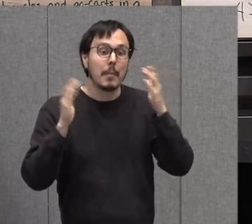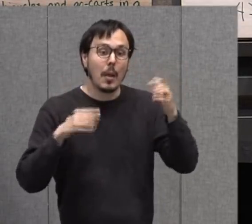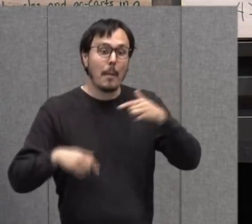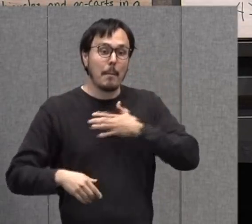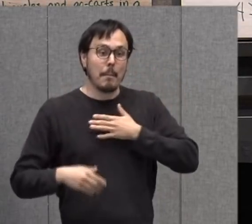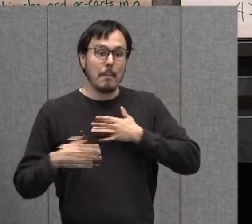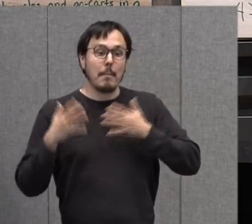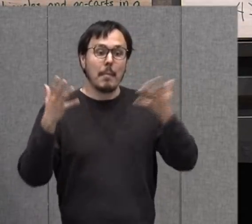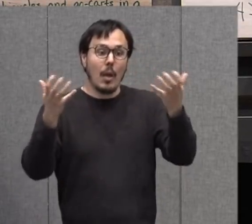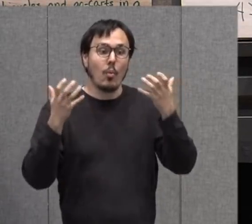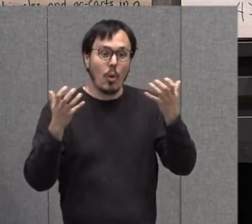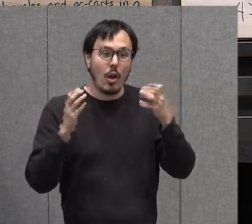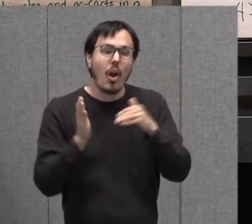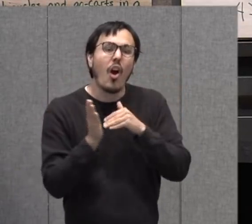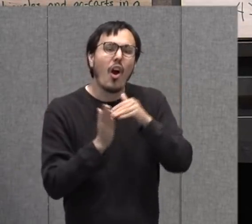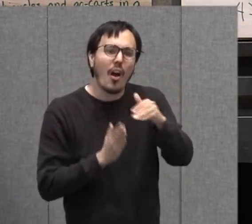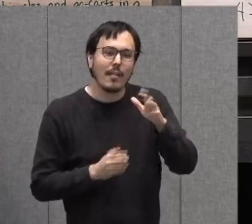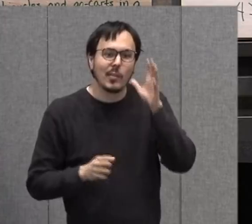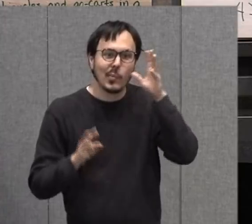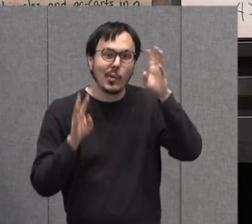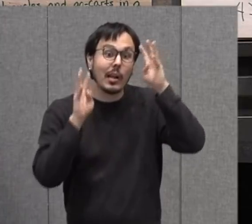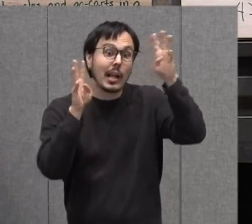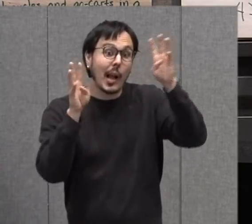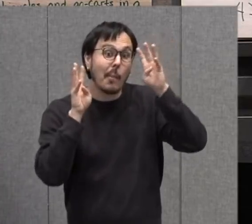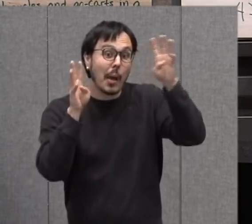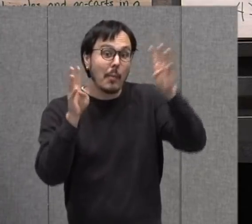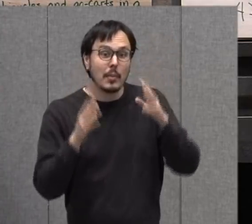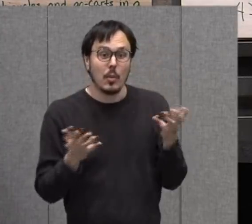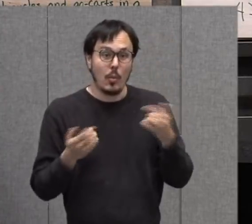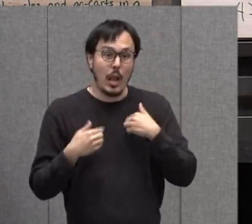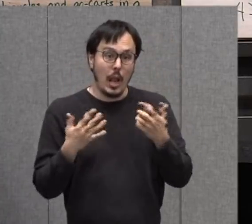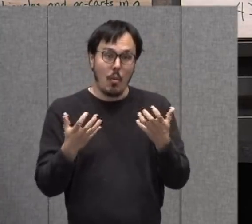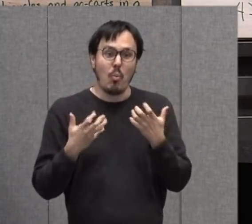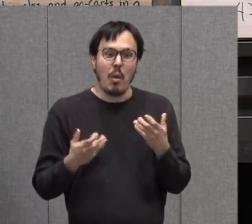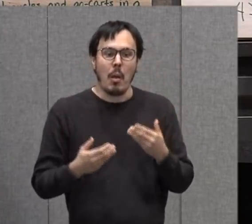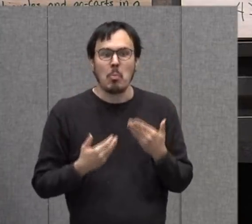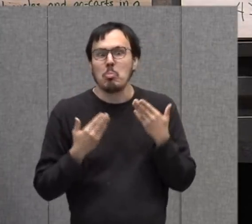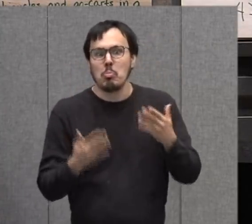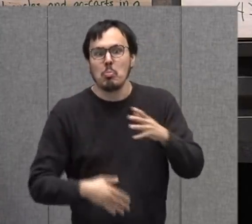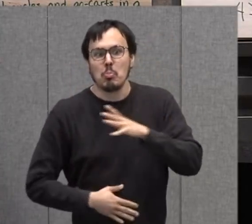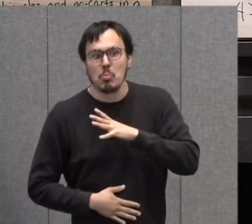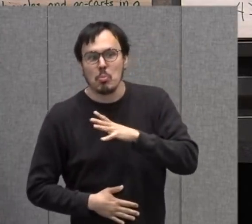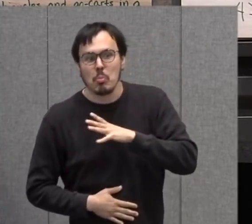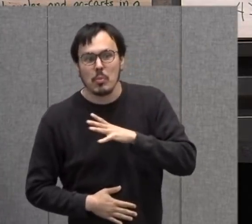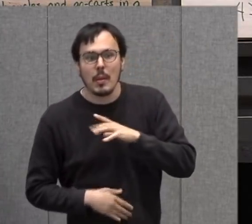I come up with I what I think I'm supposed to do and I just run with it and oops!